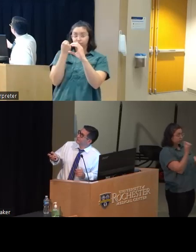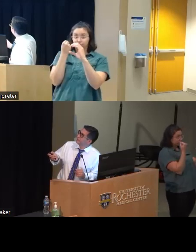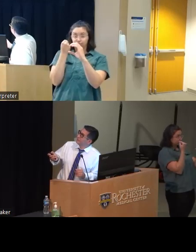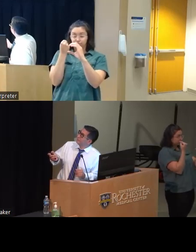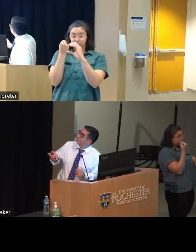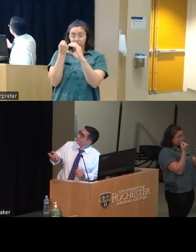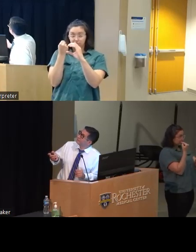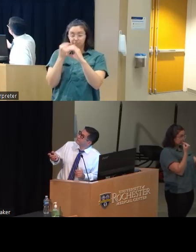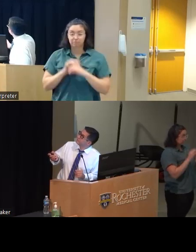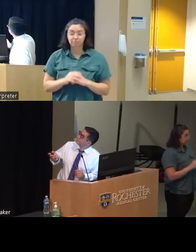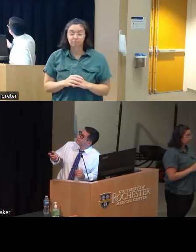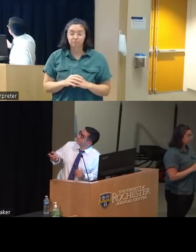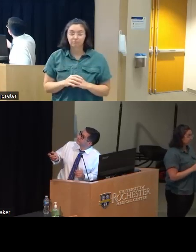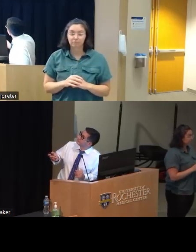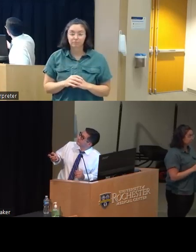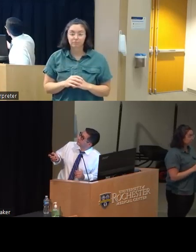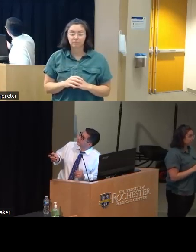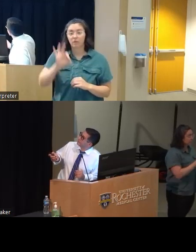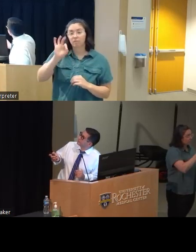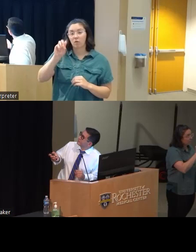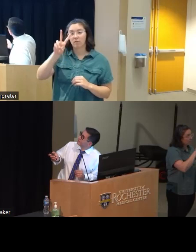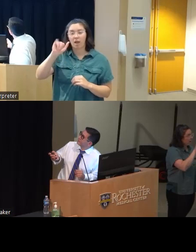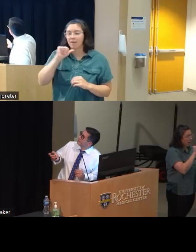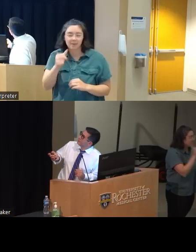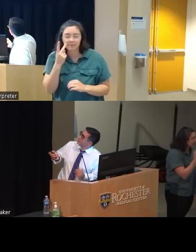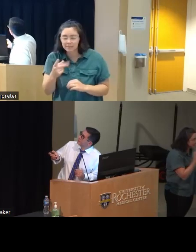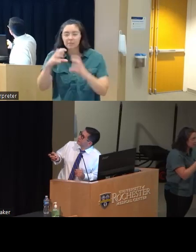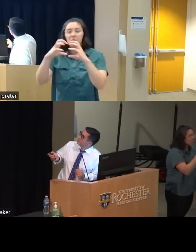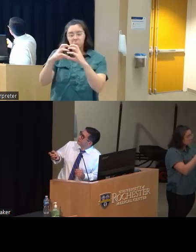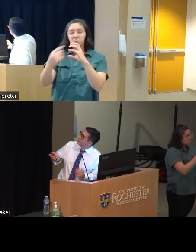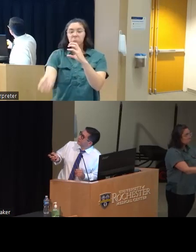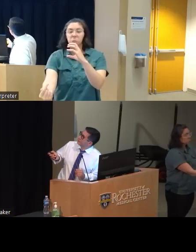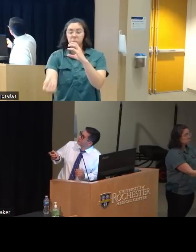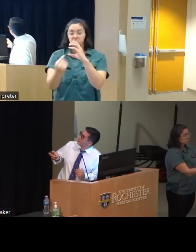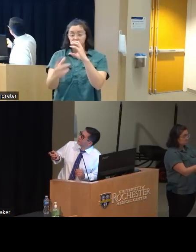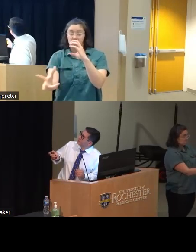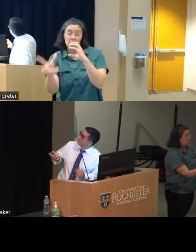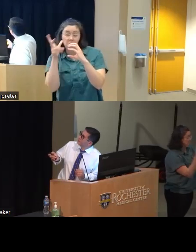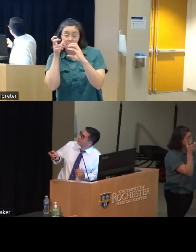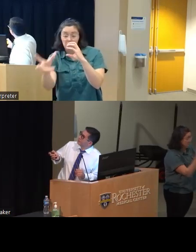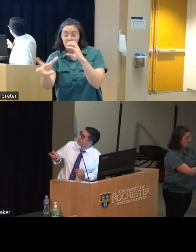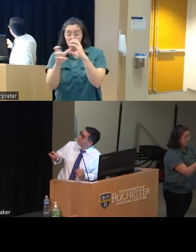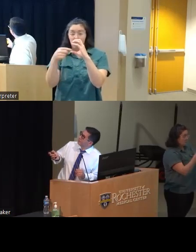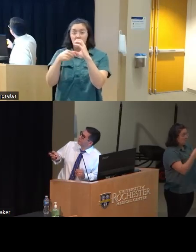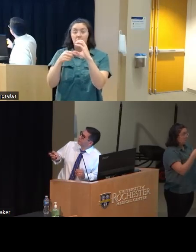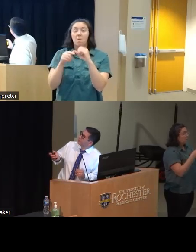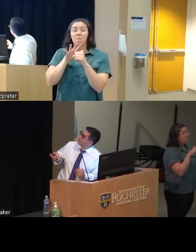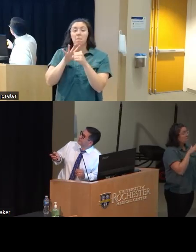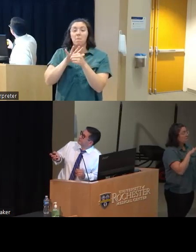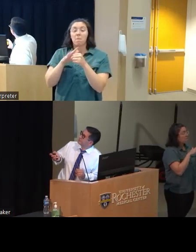centered um phobia isn't necessarily there it gets centered there's a you know blood flow that passes